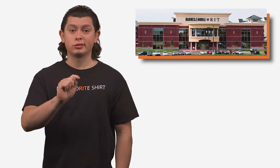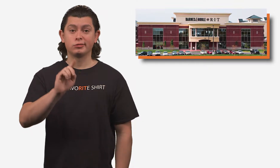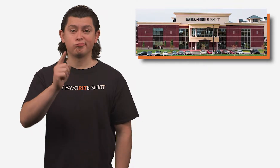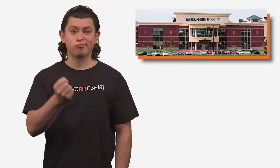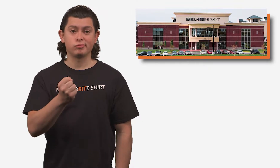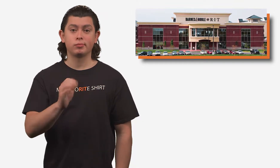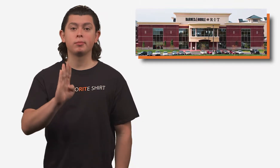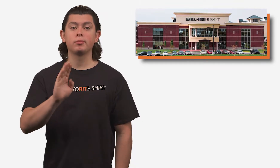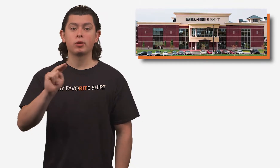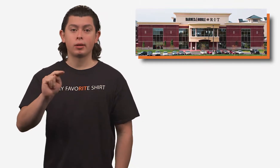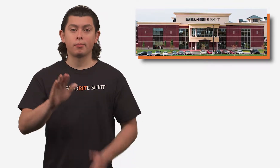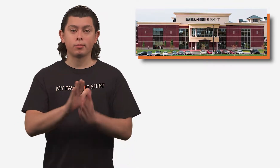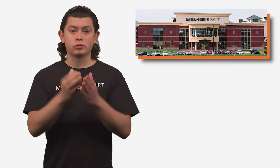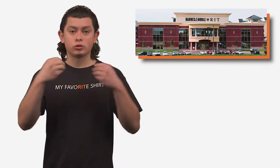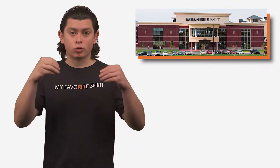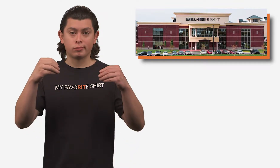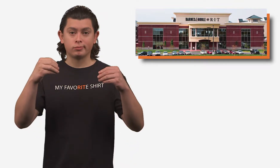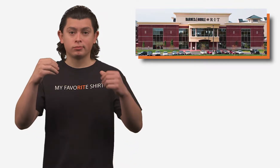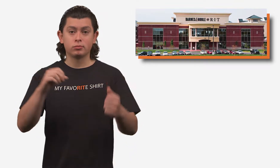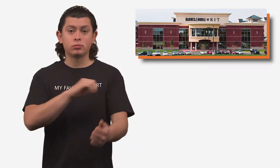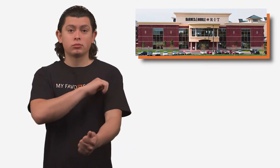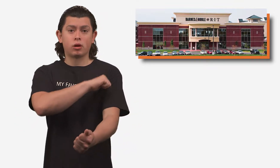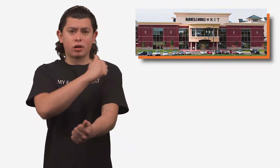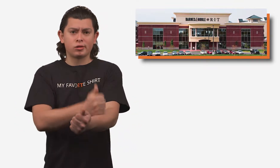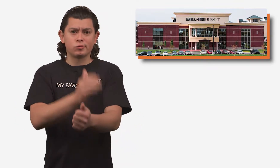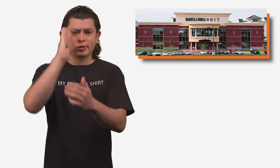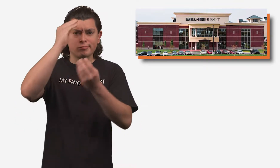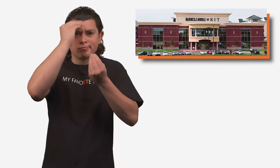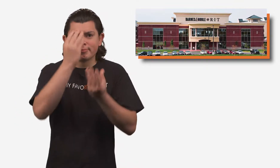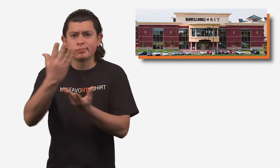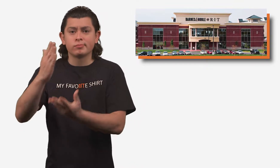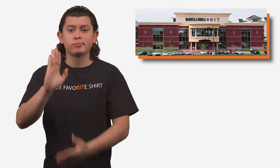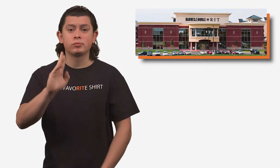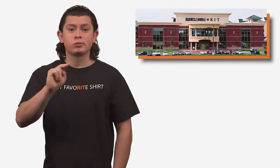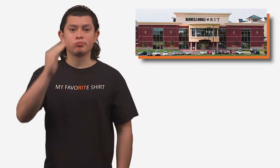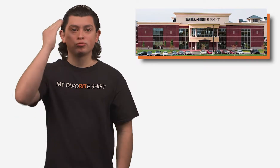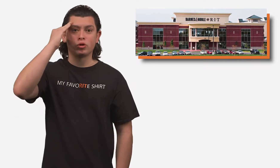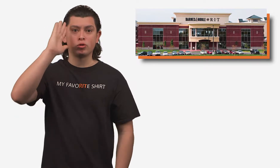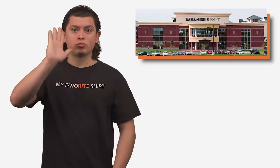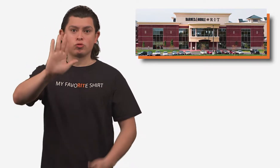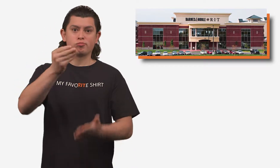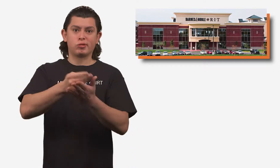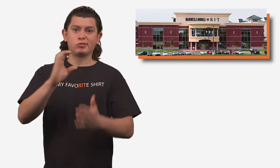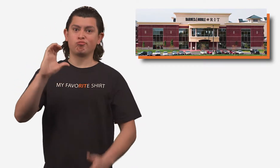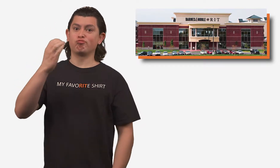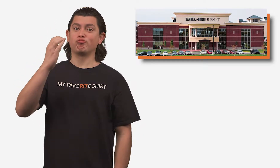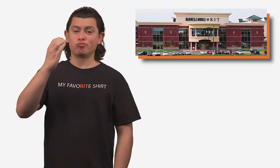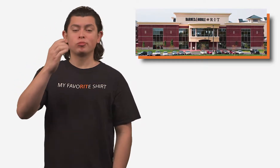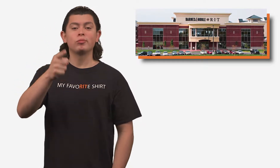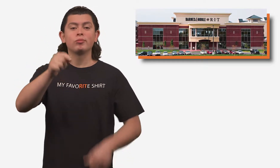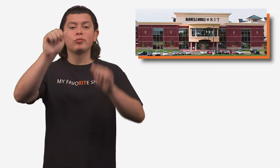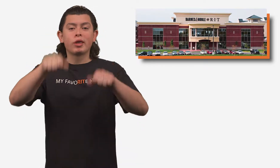DIRECTLY TO RIT's BARNES & NOBLE BOOKSTORE. THIS AUTHORIZATION WILL LET BARNES & NOBLE KNOW